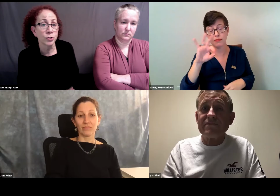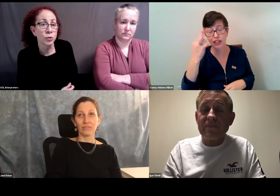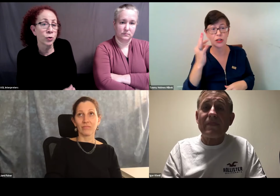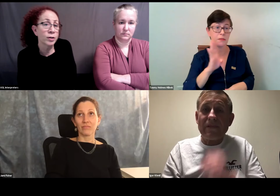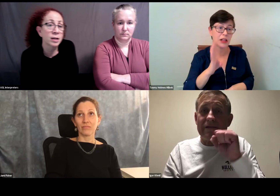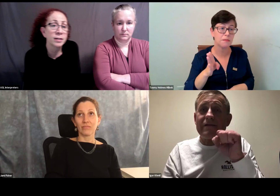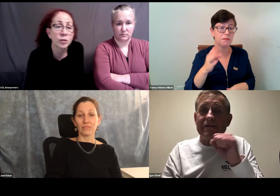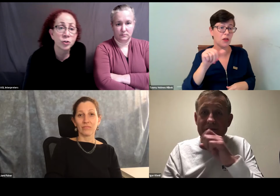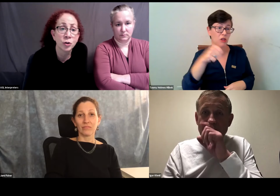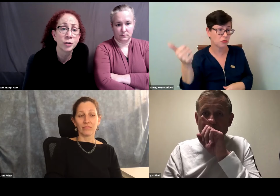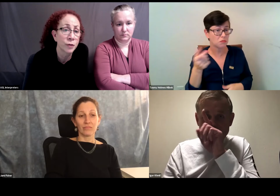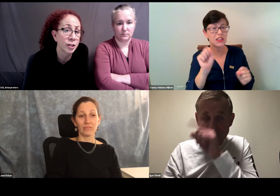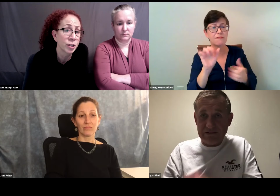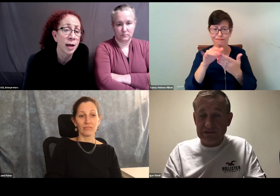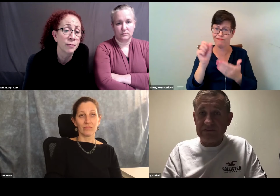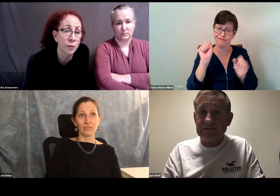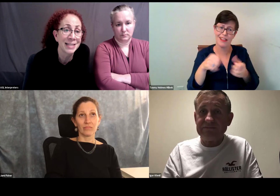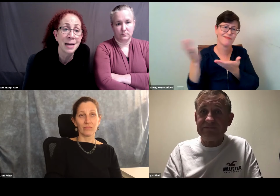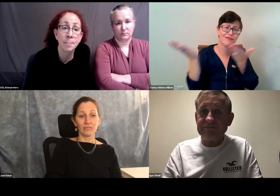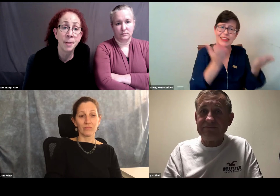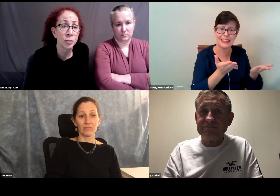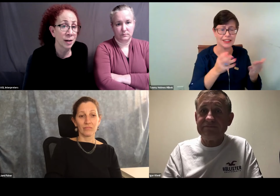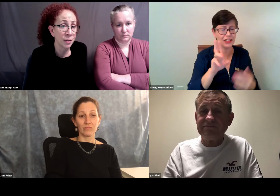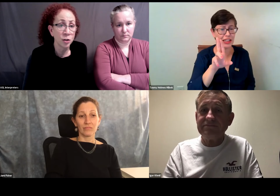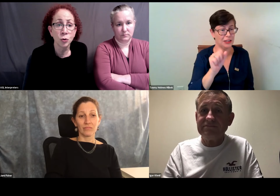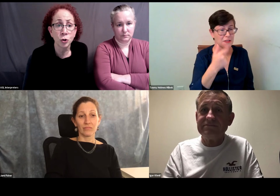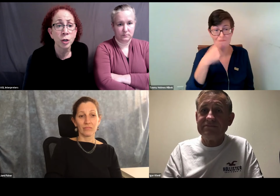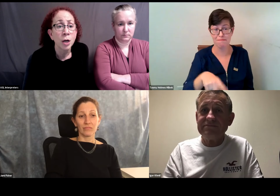so there are studies in Australia and French and France and Belgium, but I think you could.